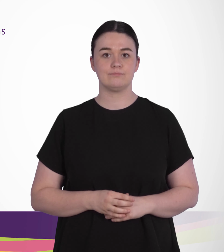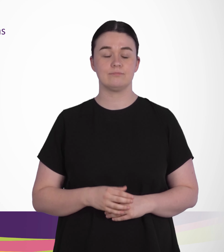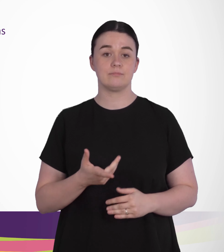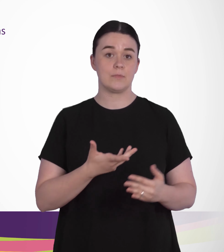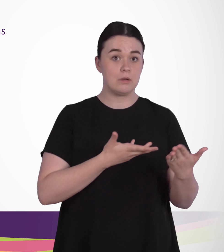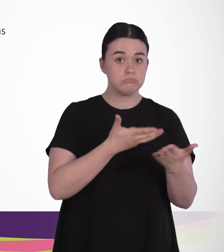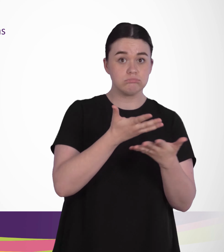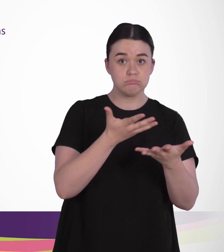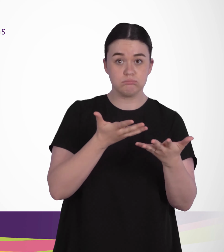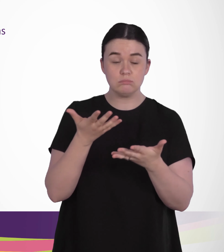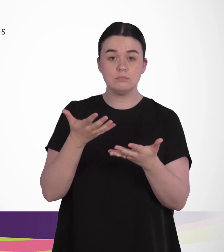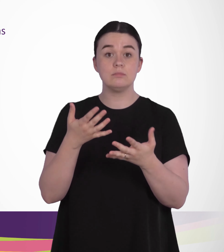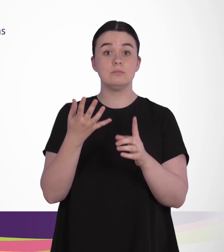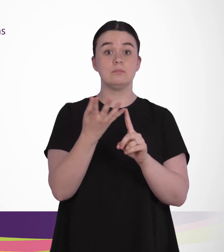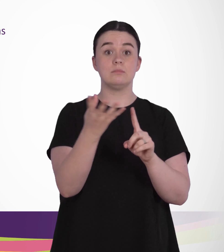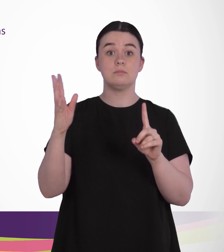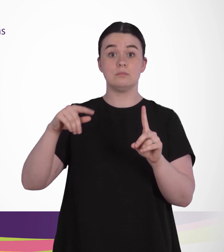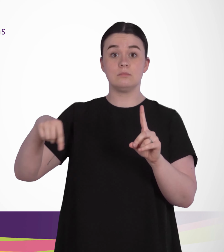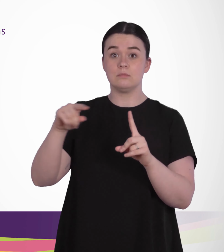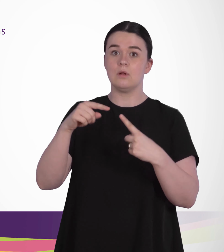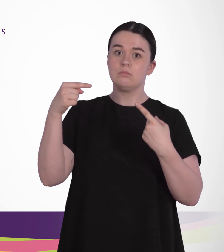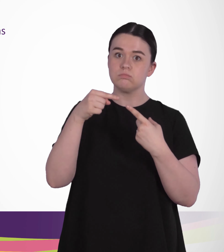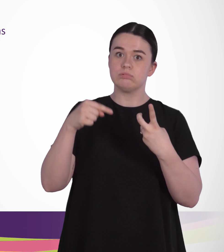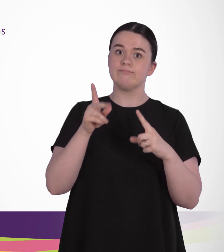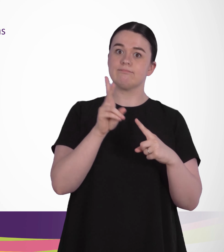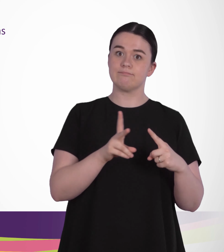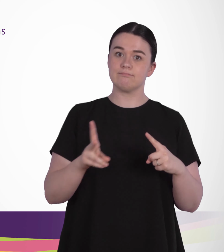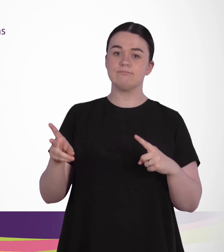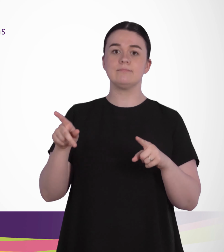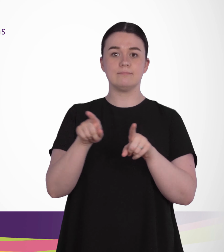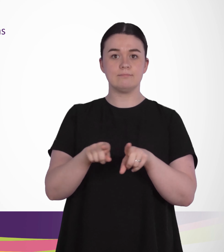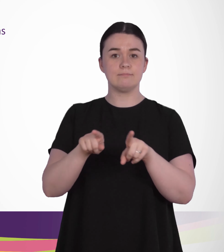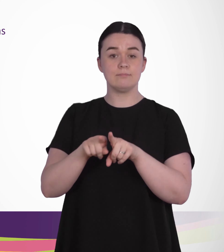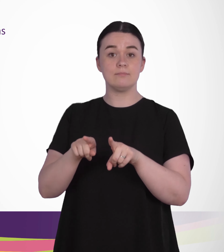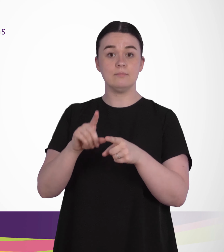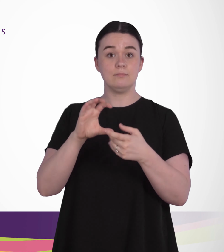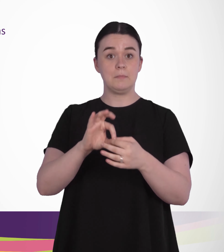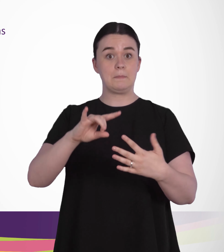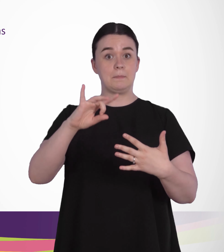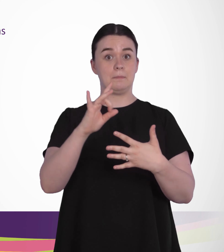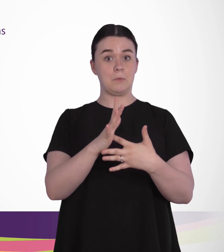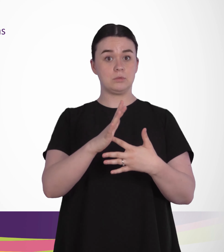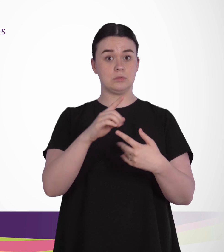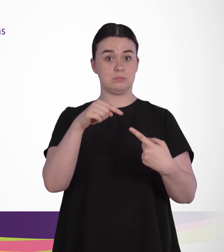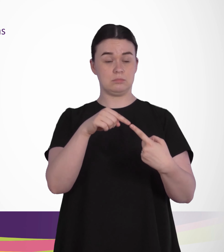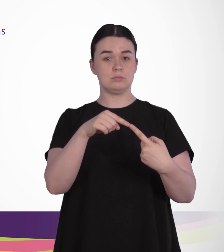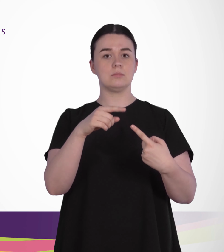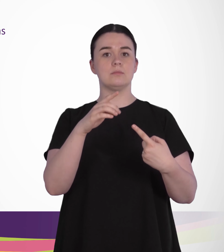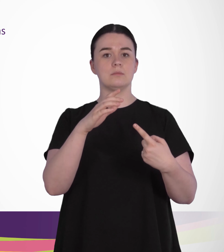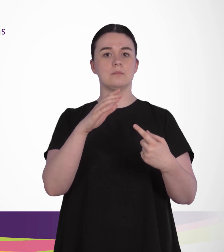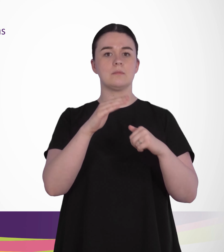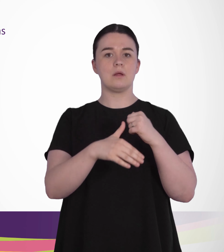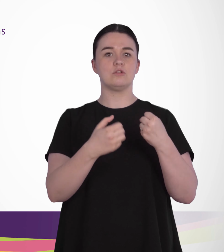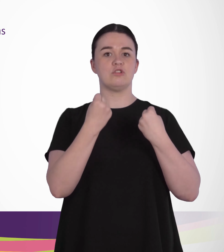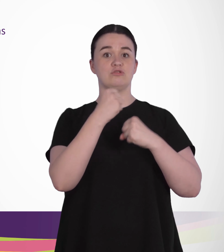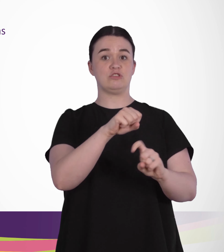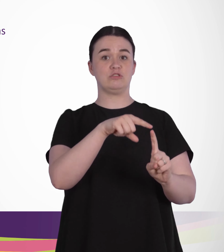Across the consultations, stakeholders consistently highlighted the importance of ensuring the Strategy